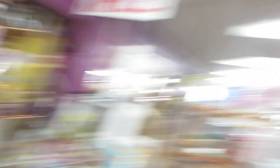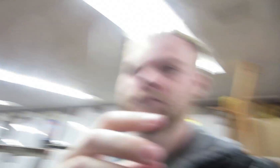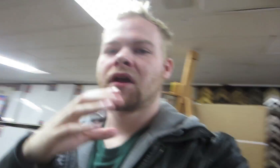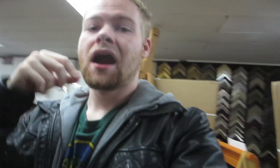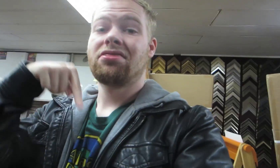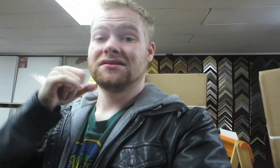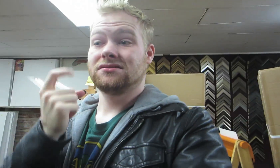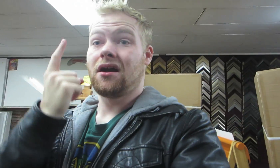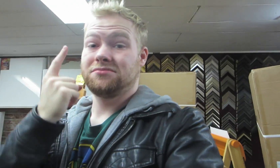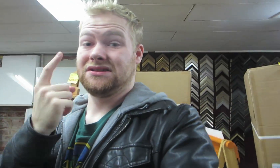And this is the upstairs.